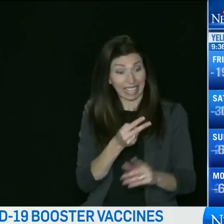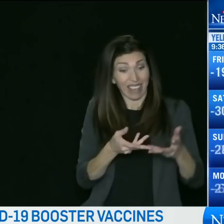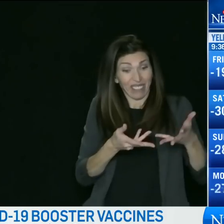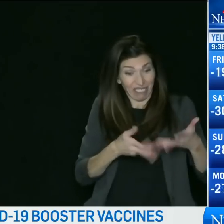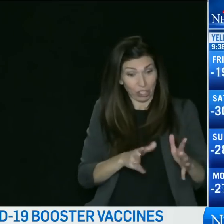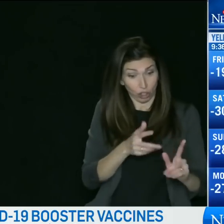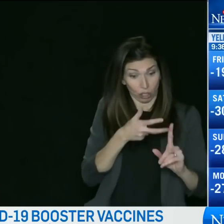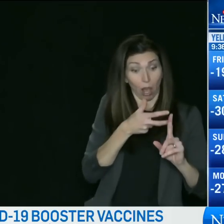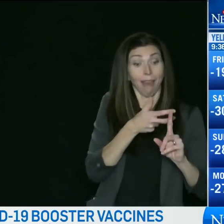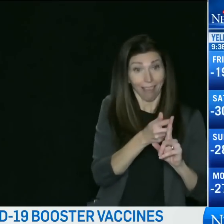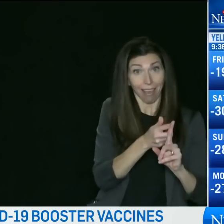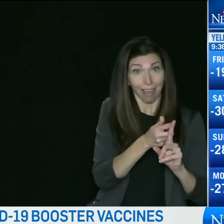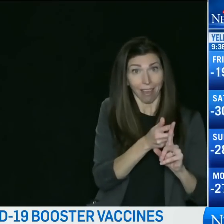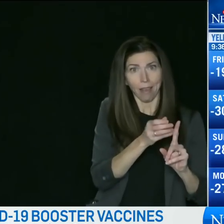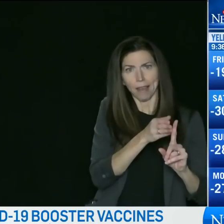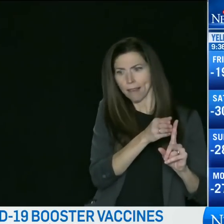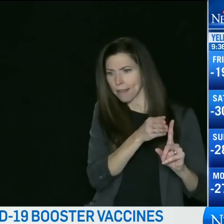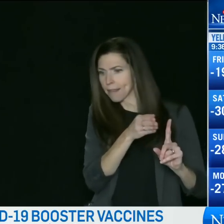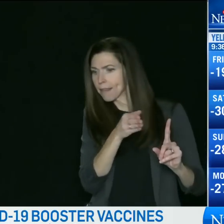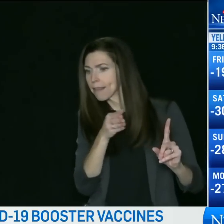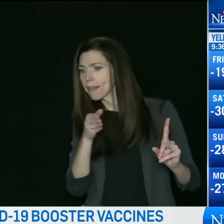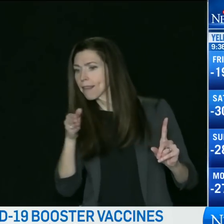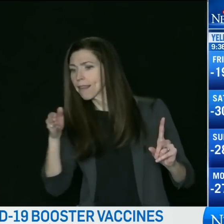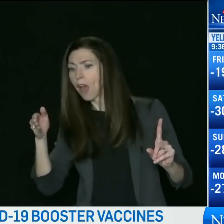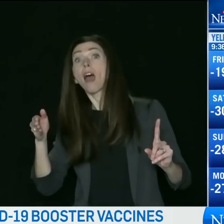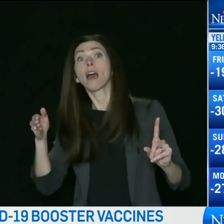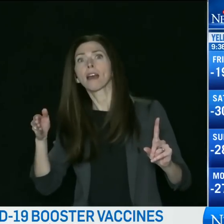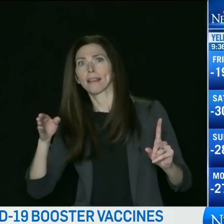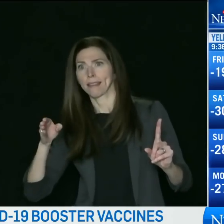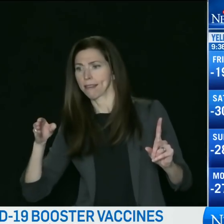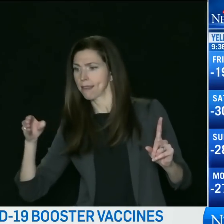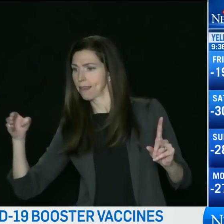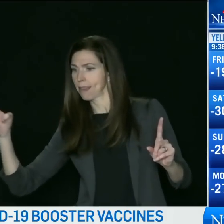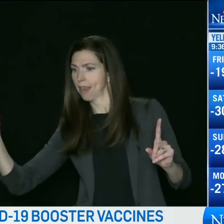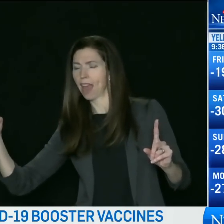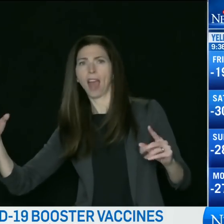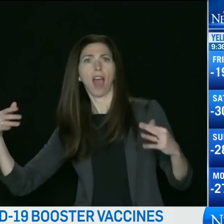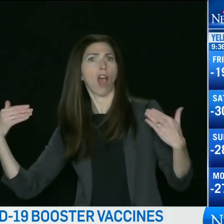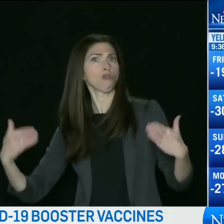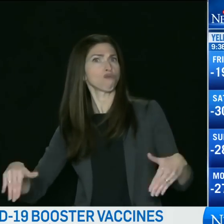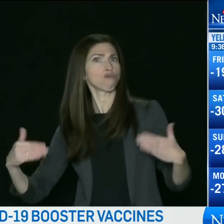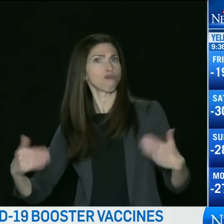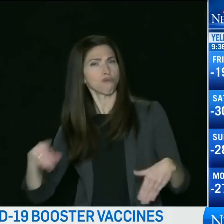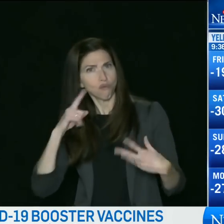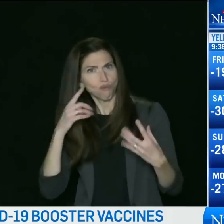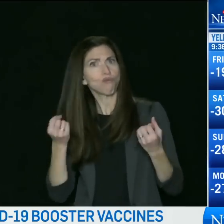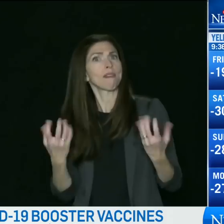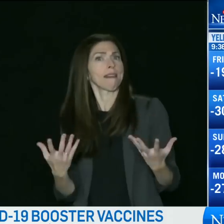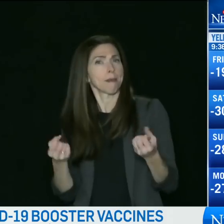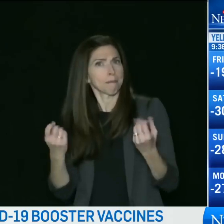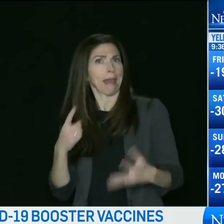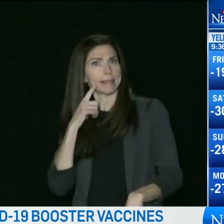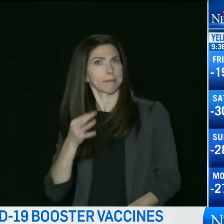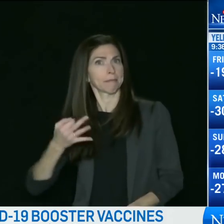BETWEEN THE SECOND DOSE AND THE BOOSTER DOSE ALSO RESULTS IN HIGHER ANTIBODY LEVELS AND IT